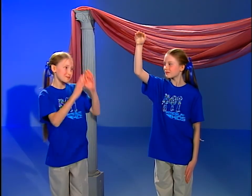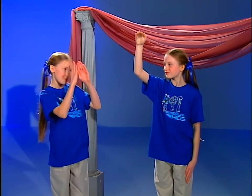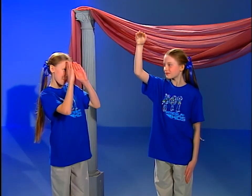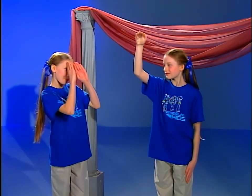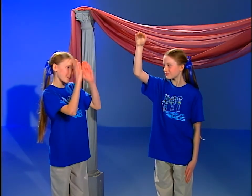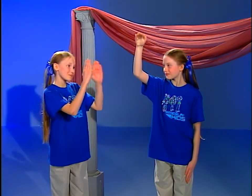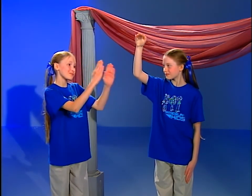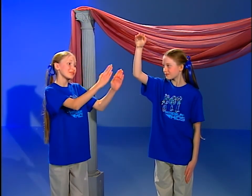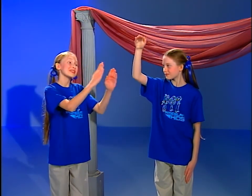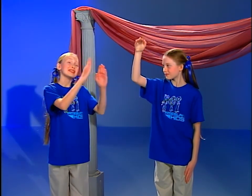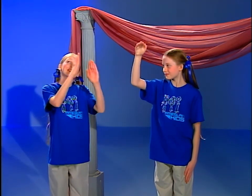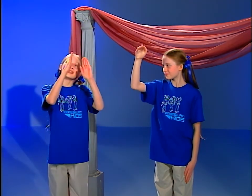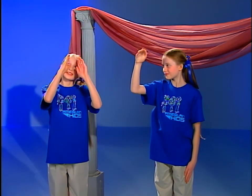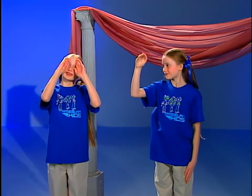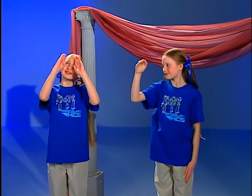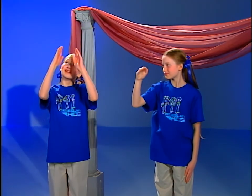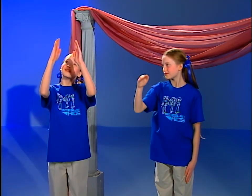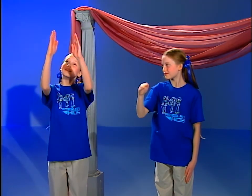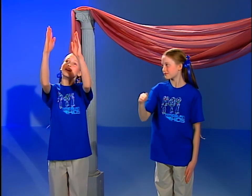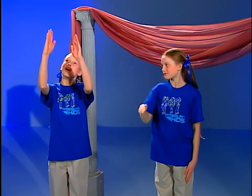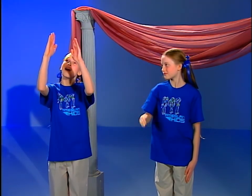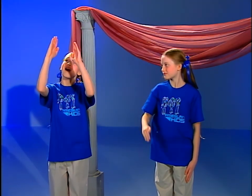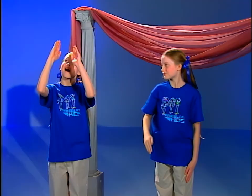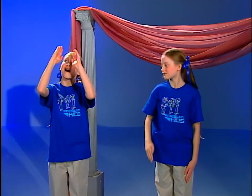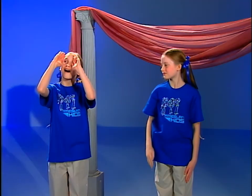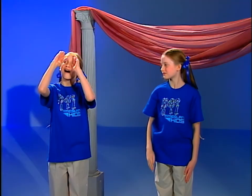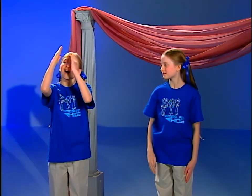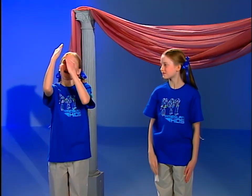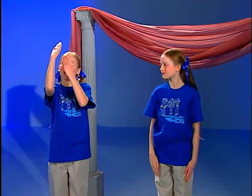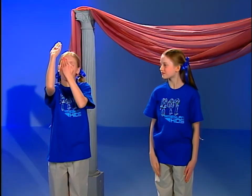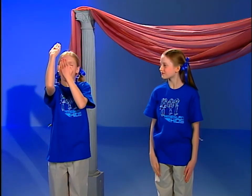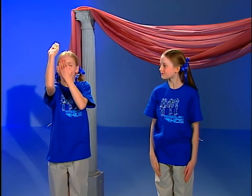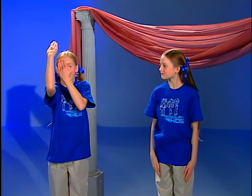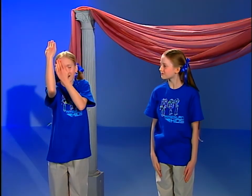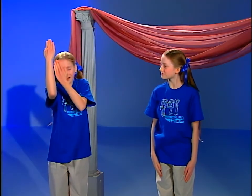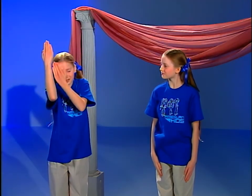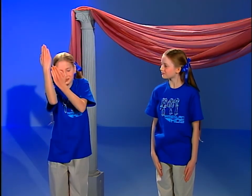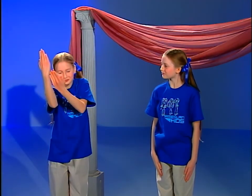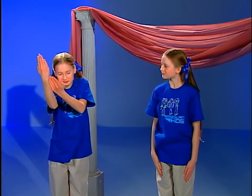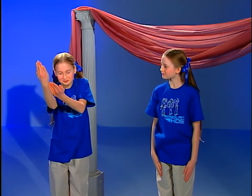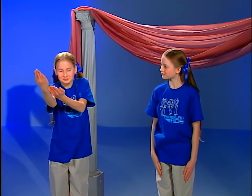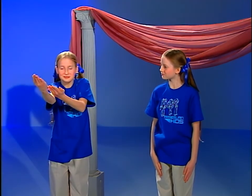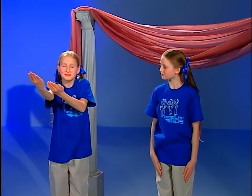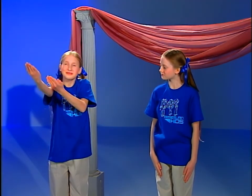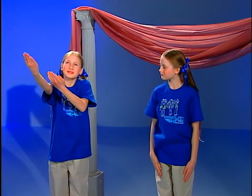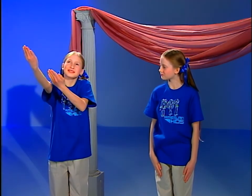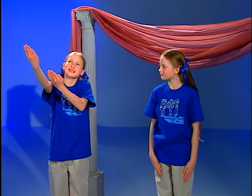AND HE WAS TOLD THAT ABRAM WAS HER BROTHER. WELL, THE PHARAOH DECIDED TO MARRY SARAI,